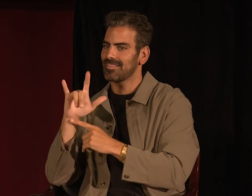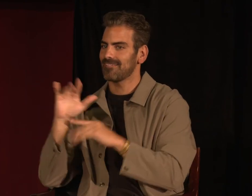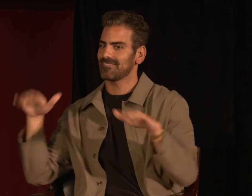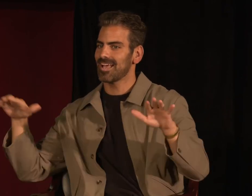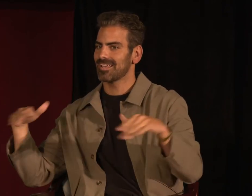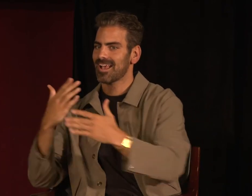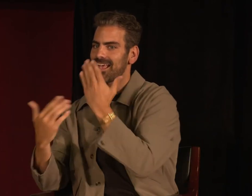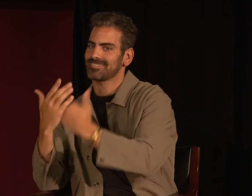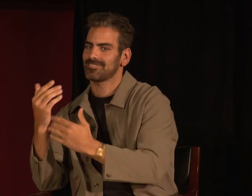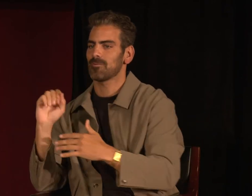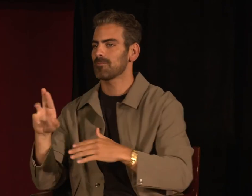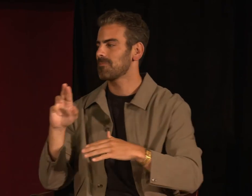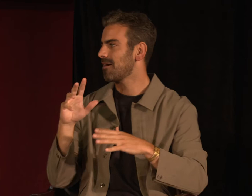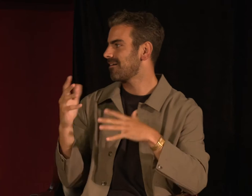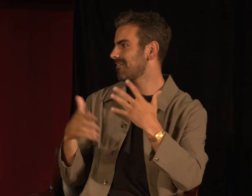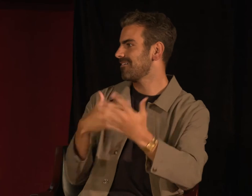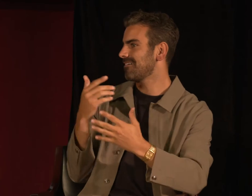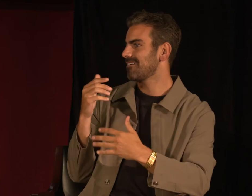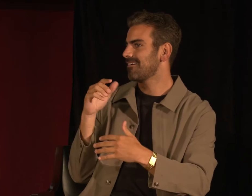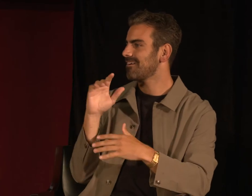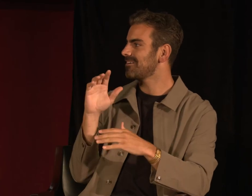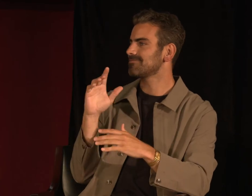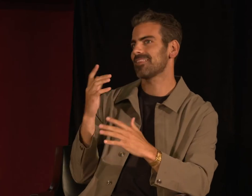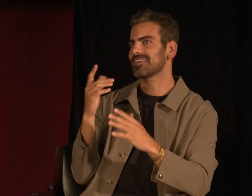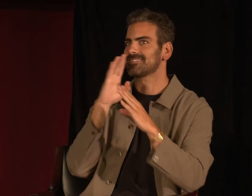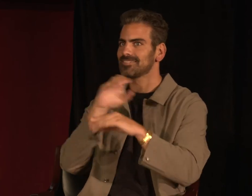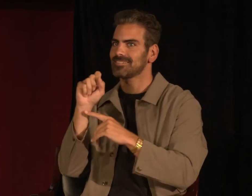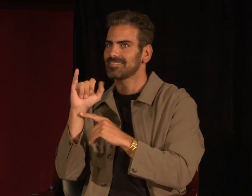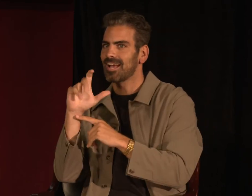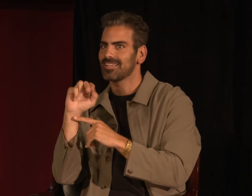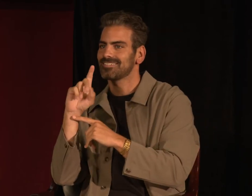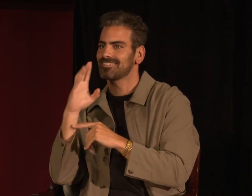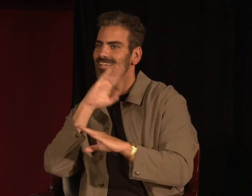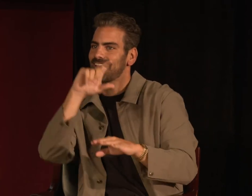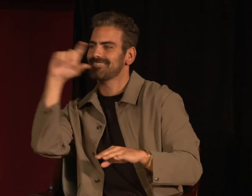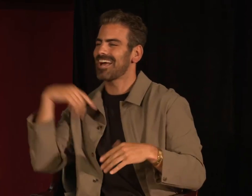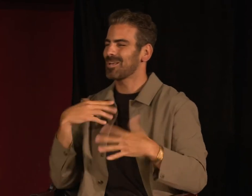Deaf and the hands or the kind of puns that I think are so overdone and sort of trope-ish.